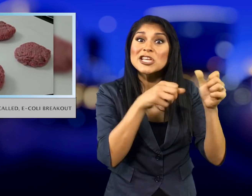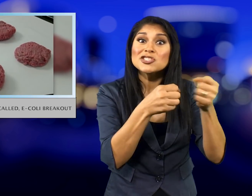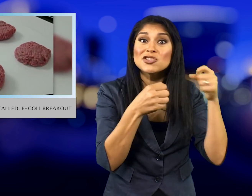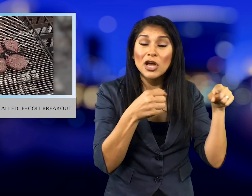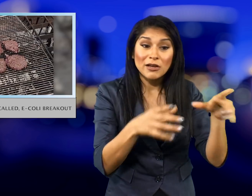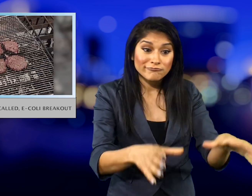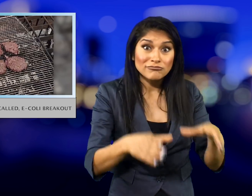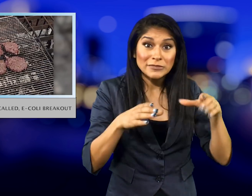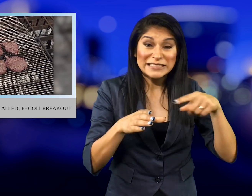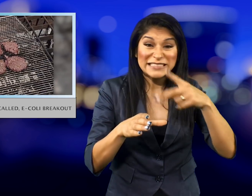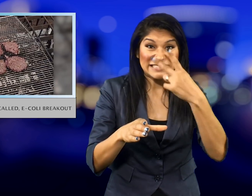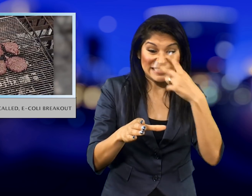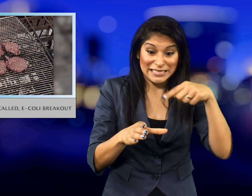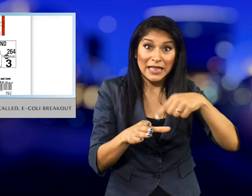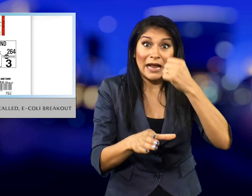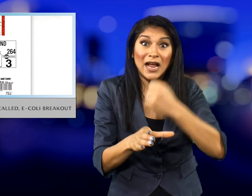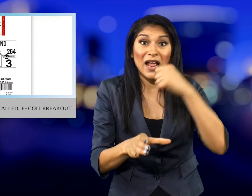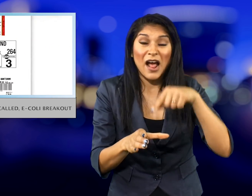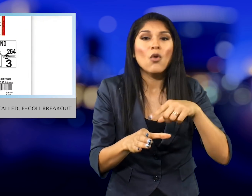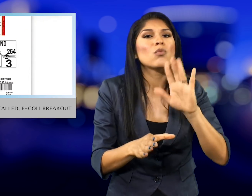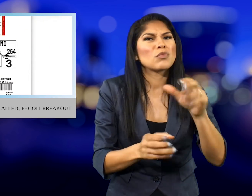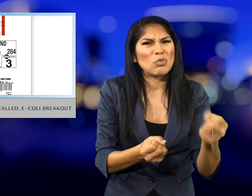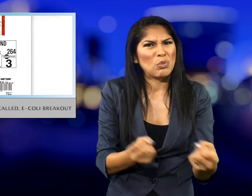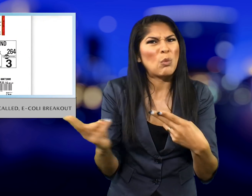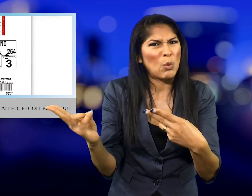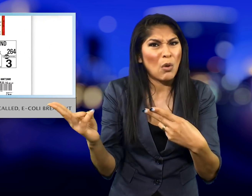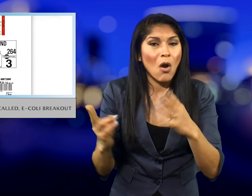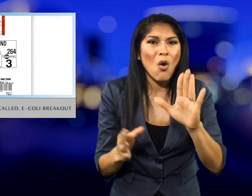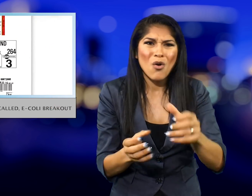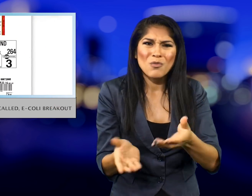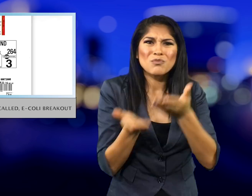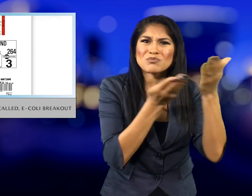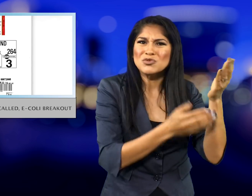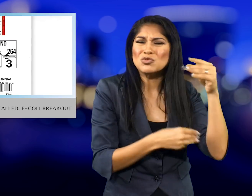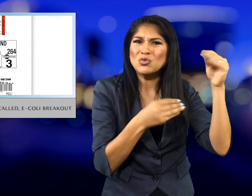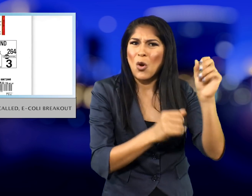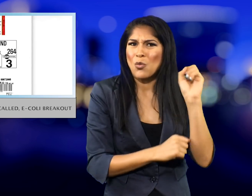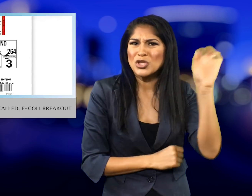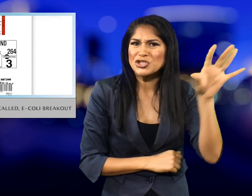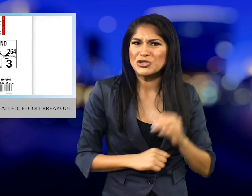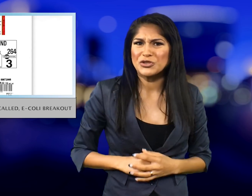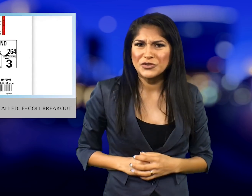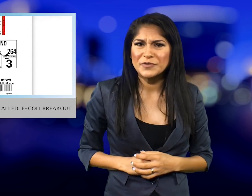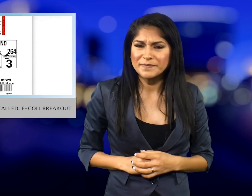return it to the store.